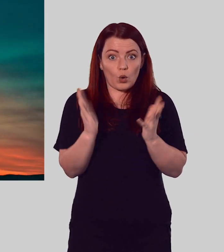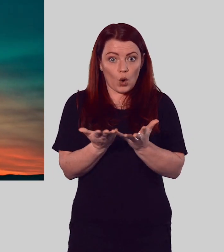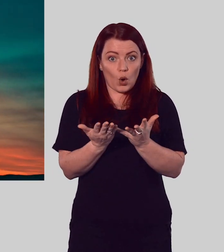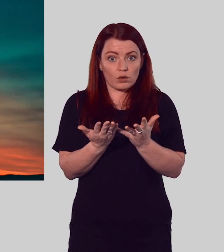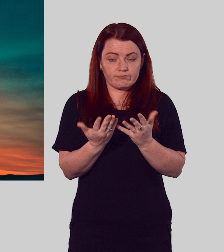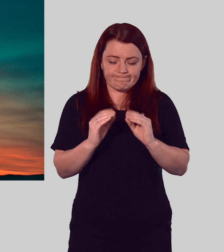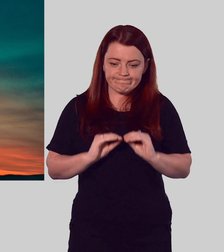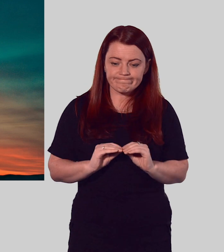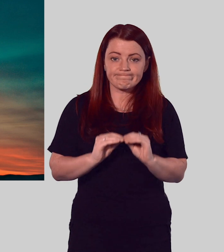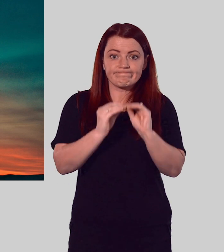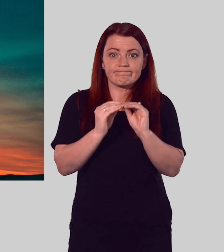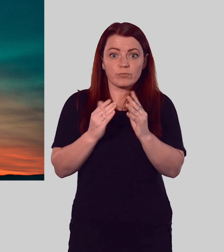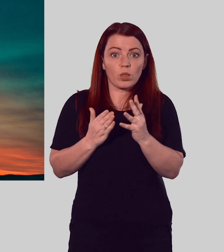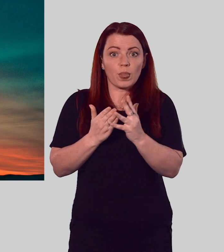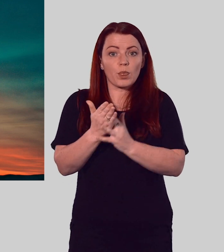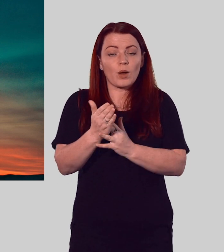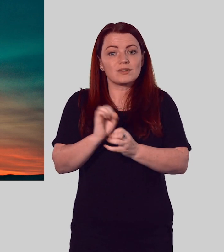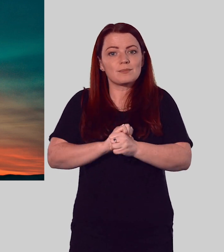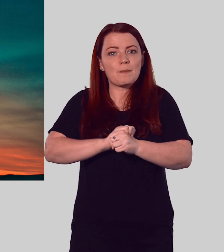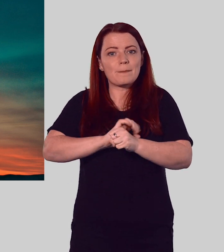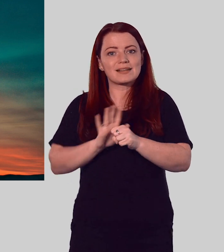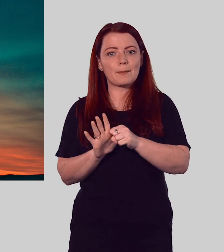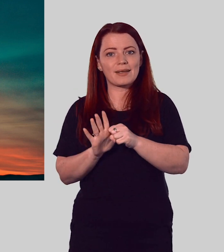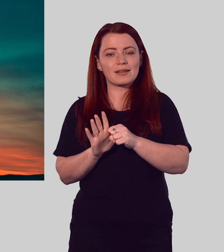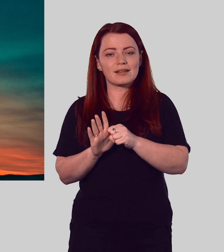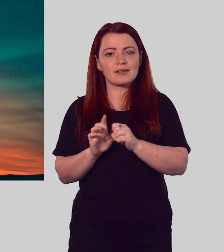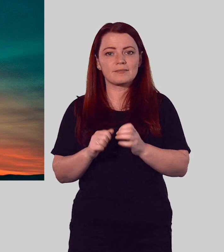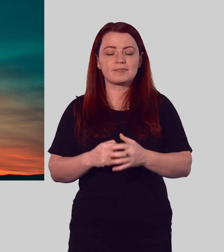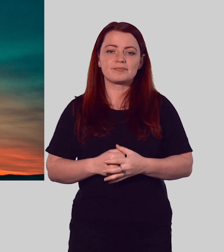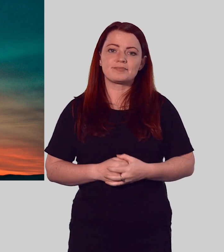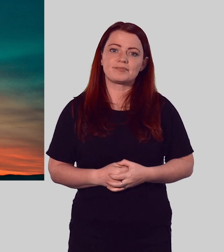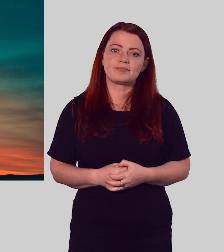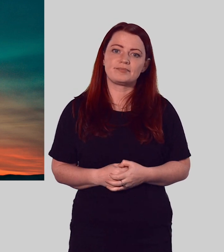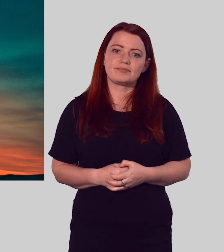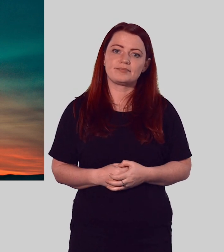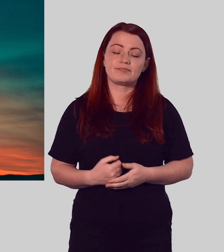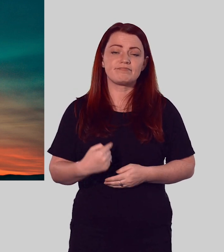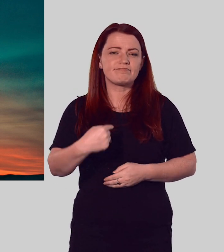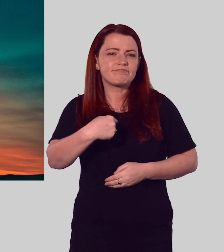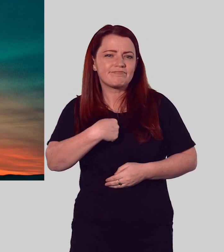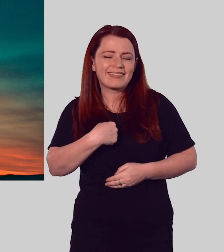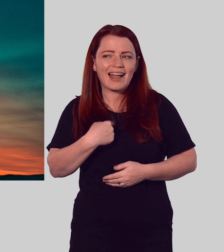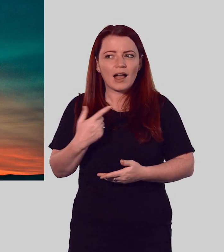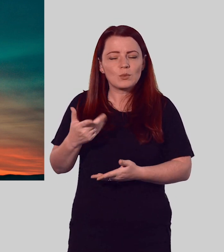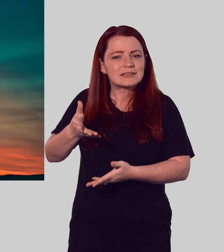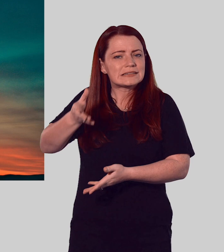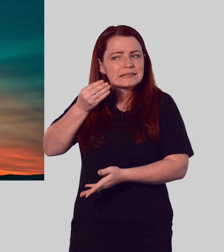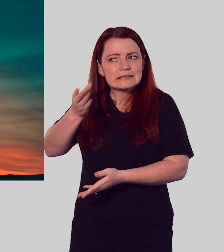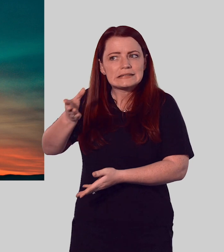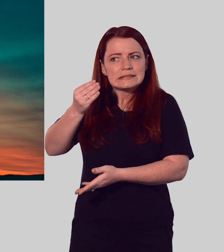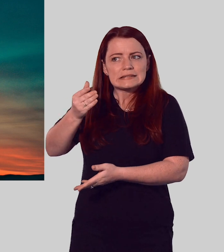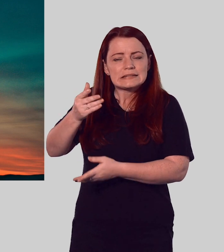I was understanding and listening to parents and carers at the special